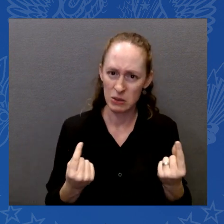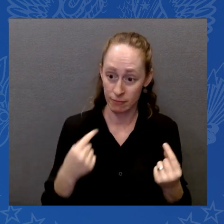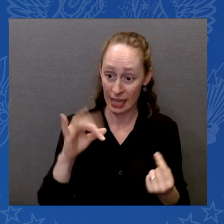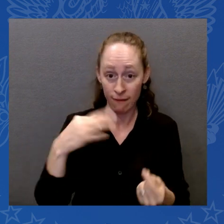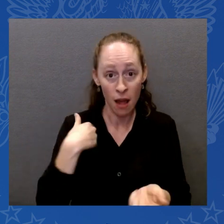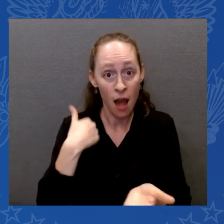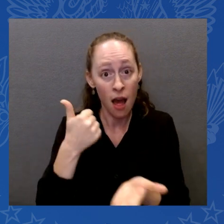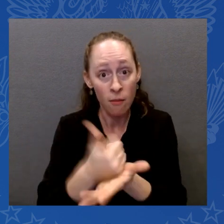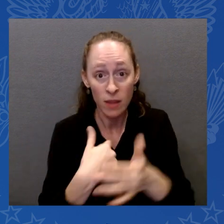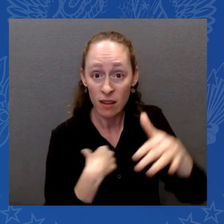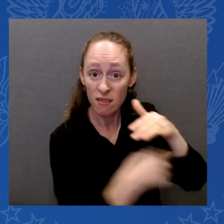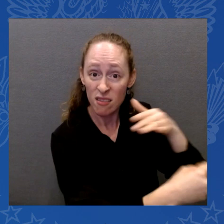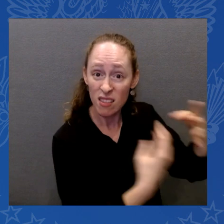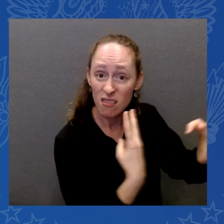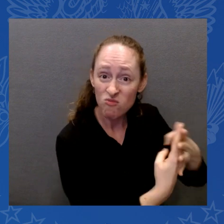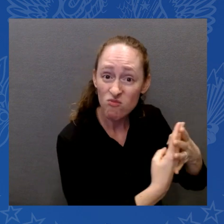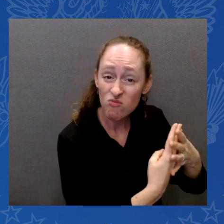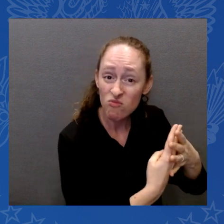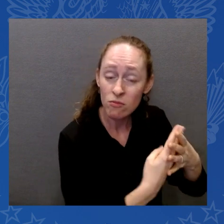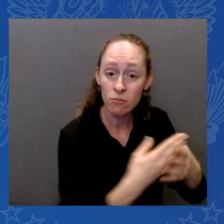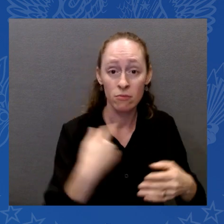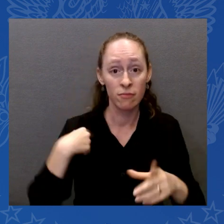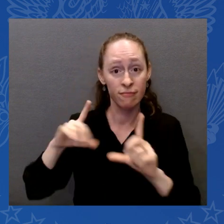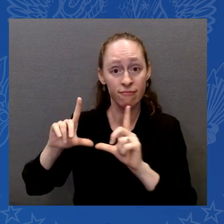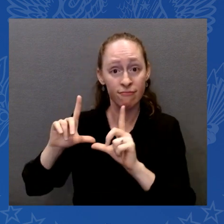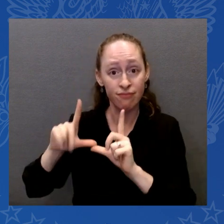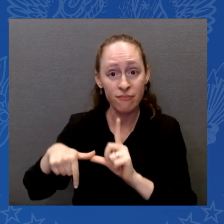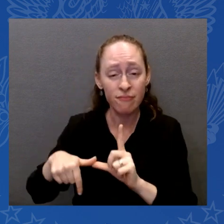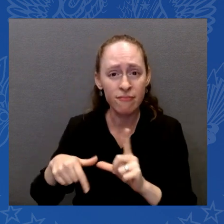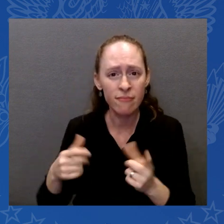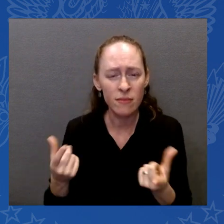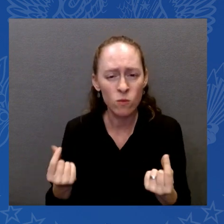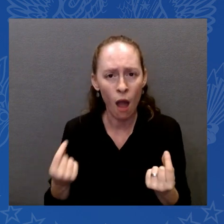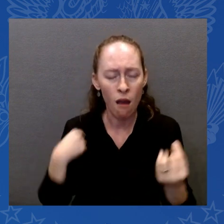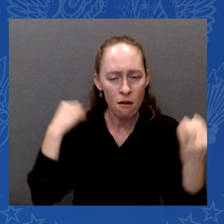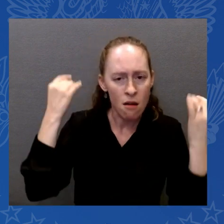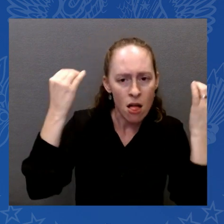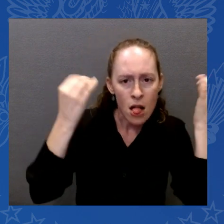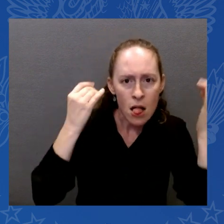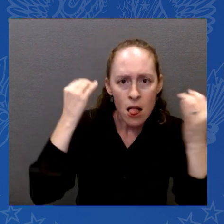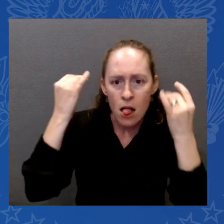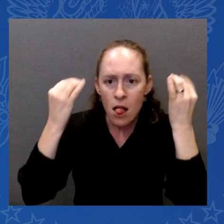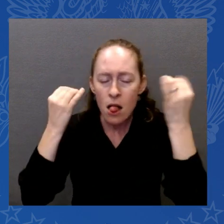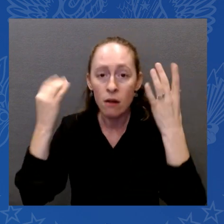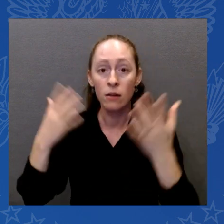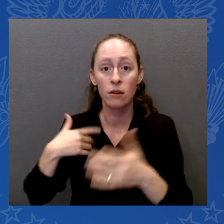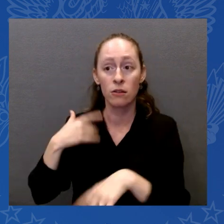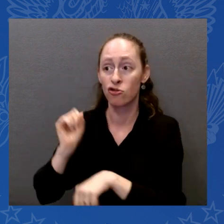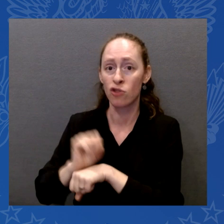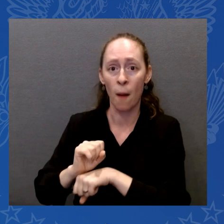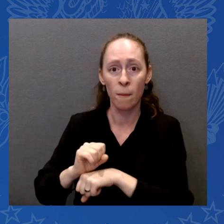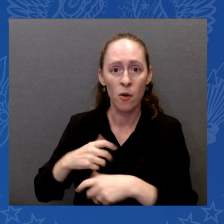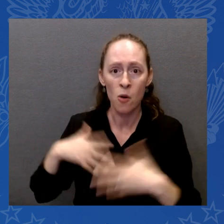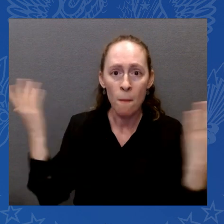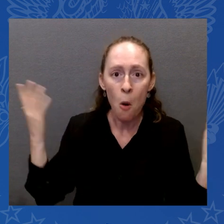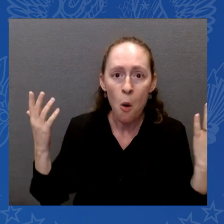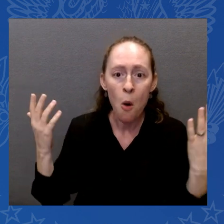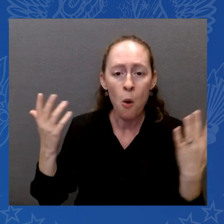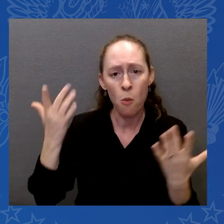whether our livelihood will be threatened for providing compassionate, evidence based care. Unfortunately, we've already seen these threats